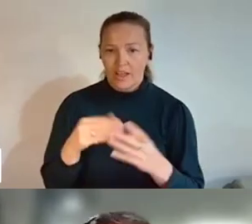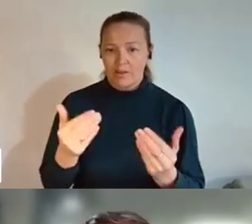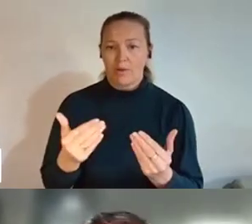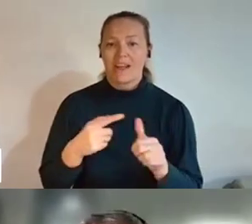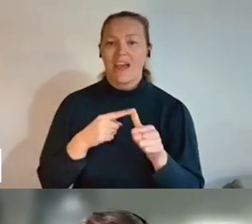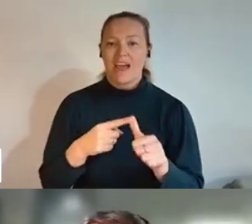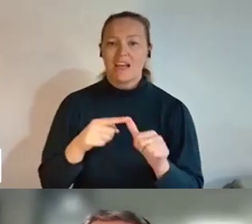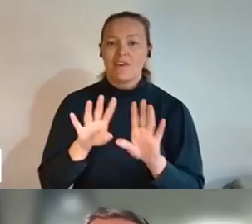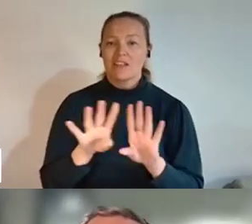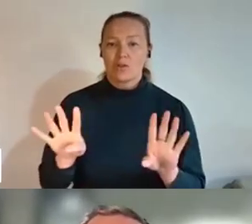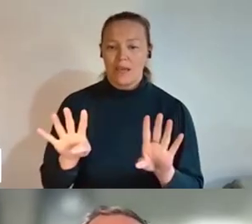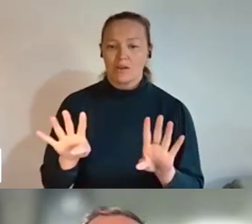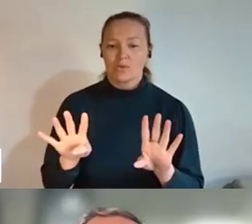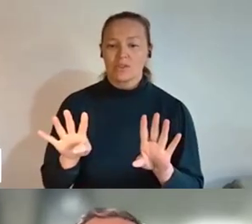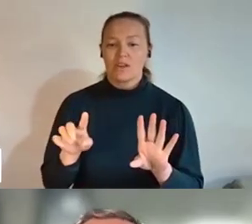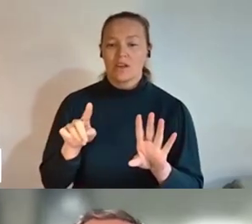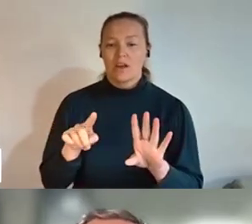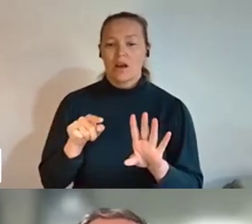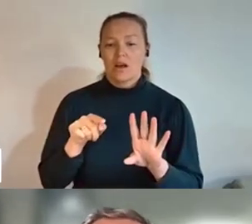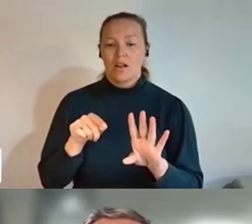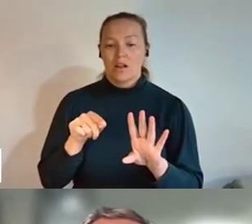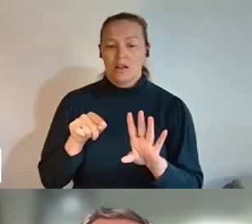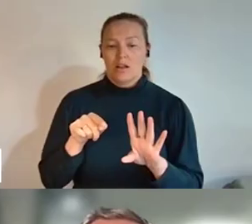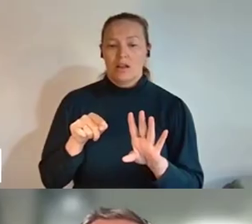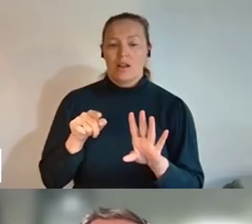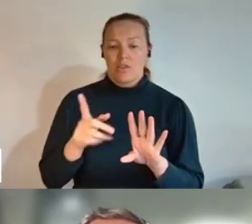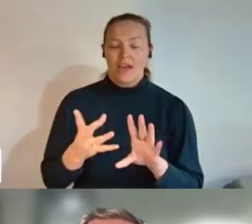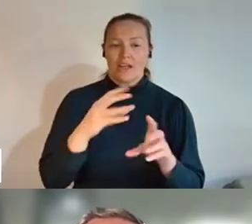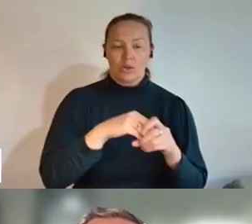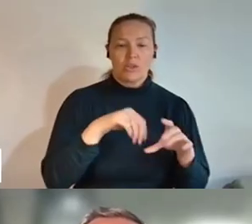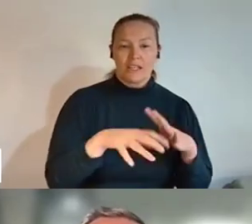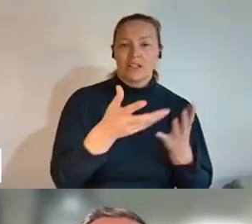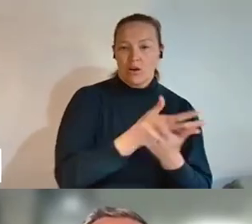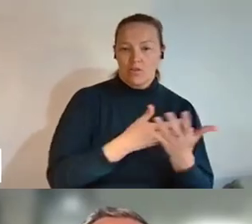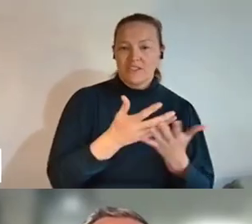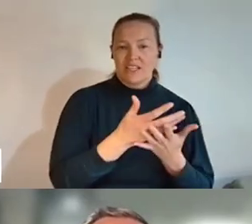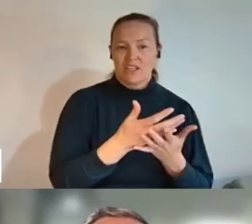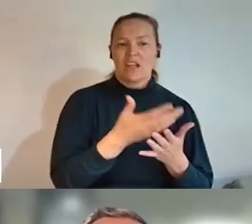traditionally not in the room to the table, quite literally often. And when access needs aren't met,